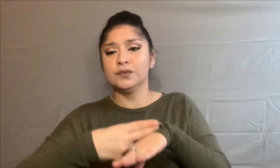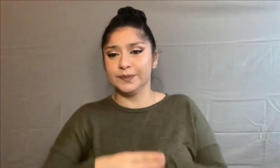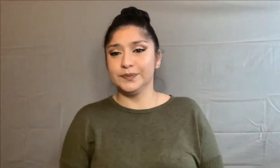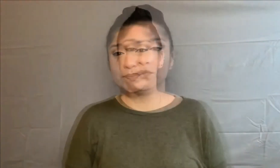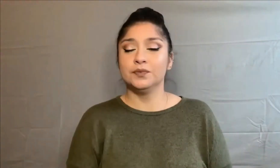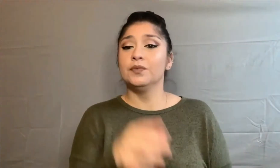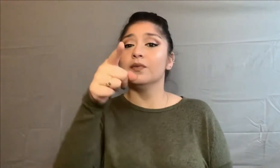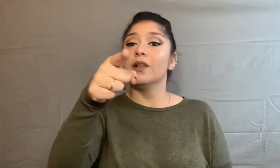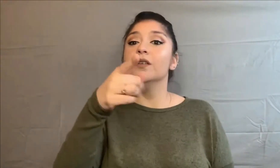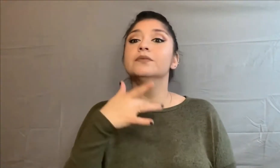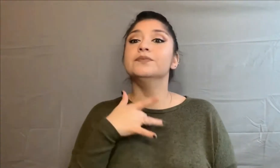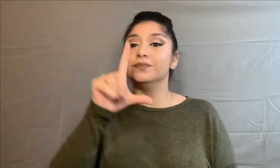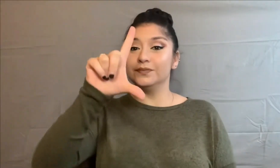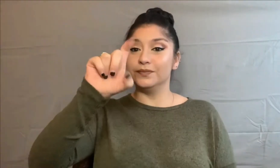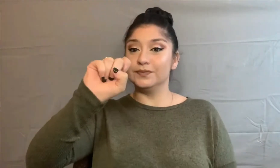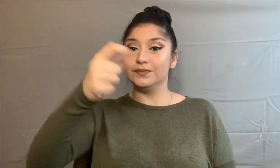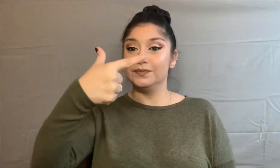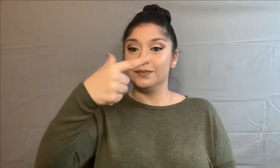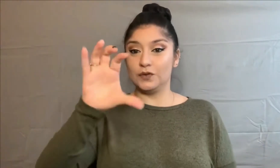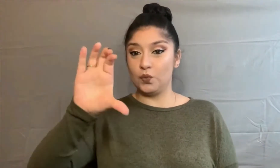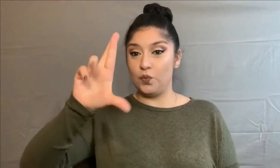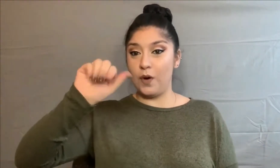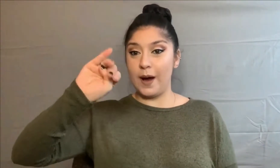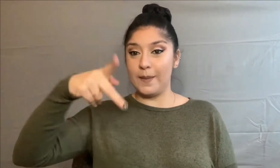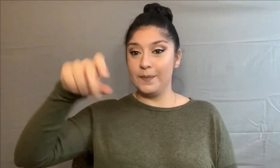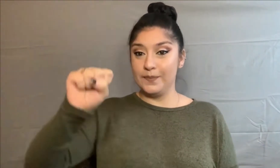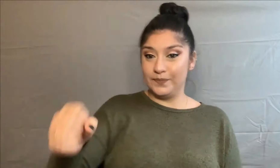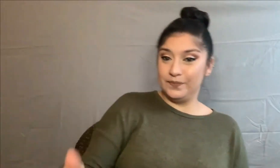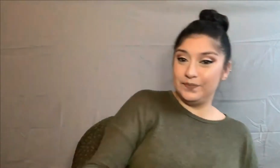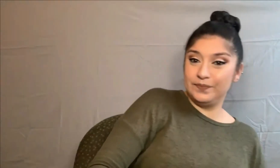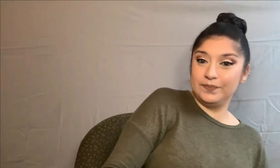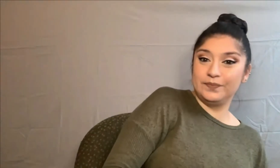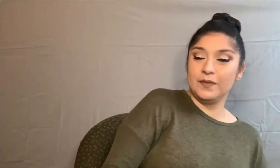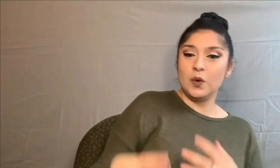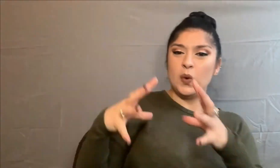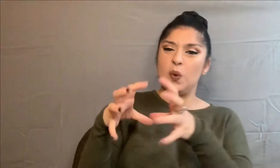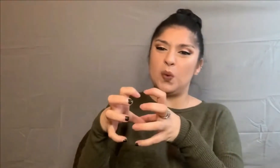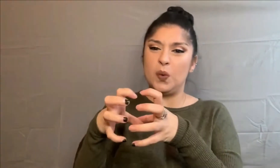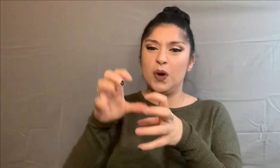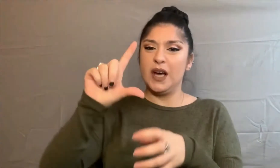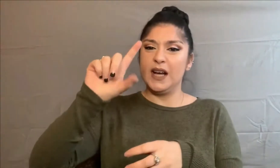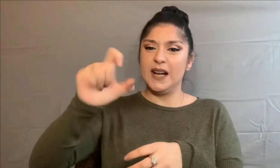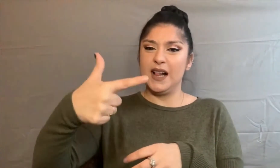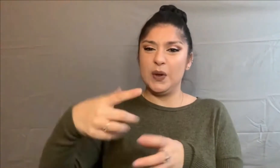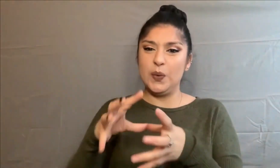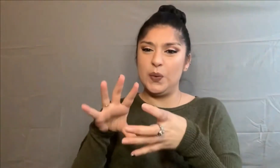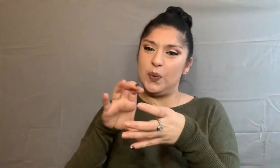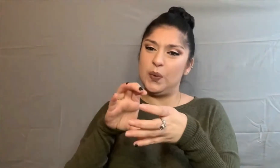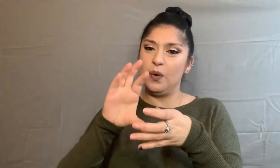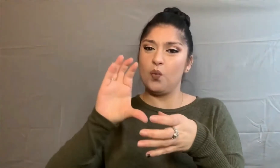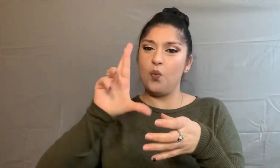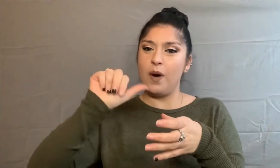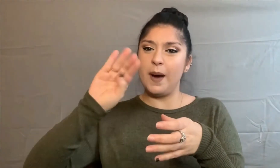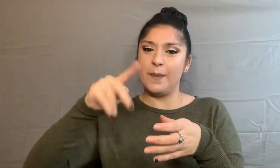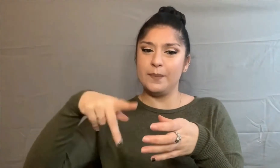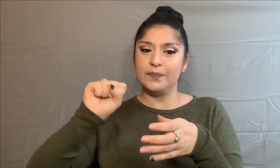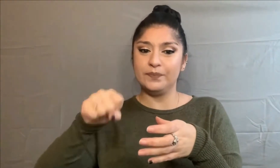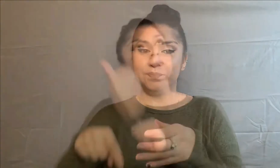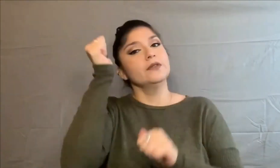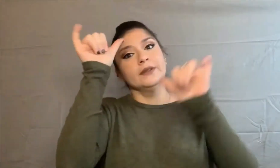During this time you may experience leg cramps.